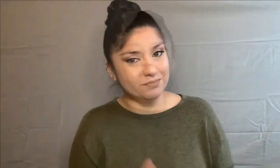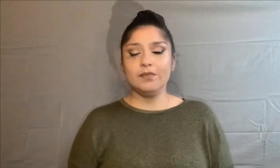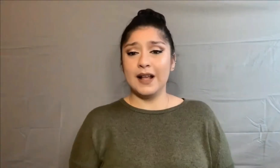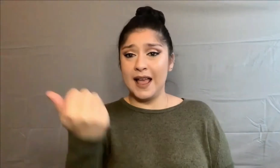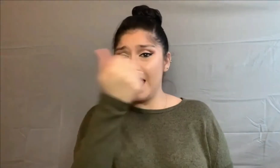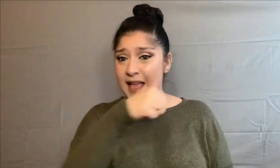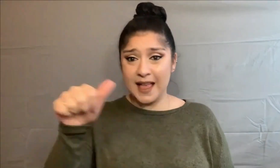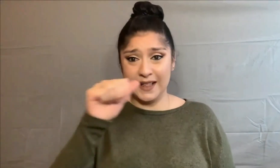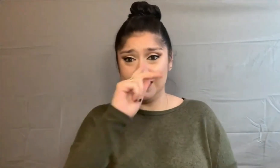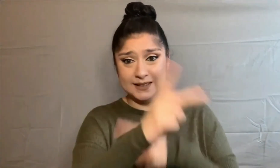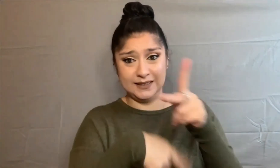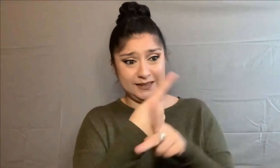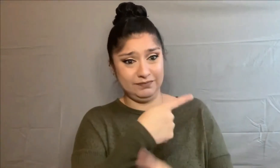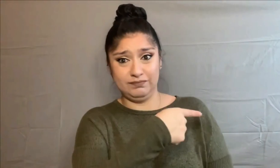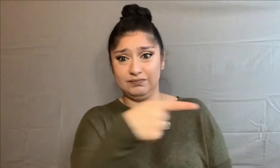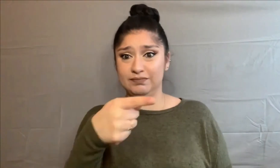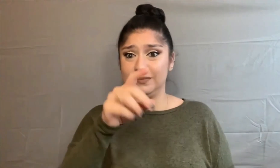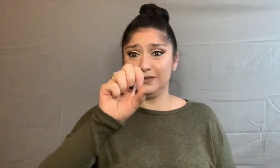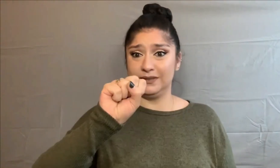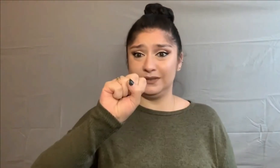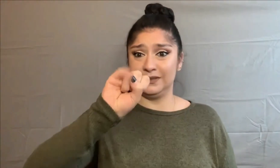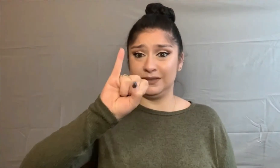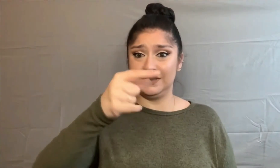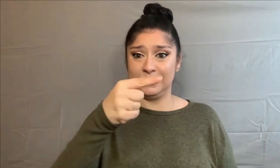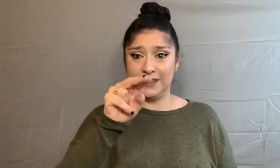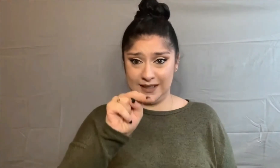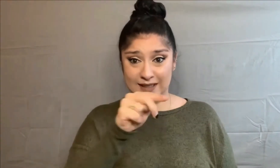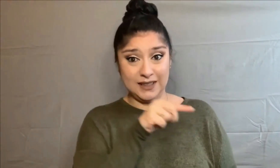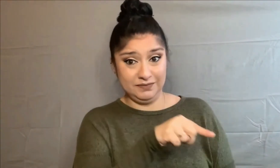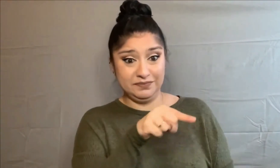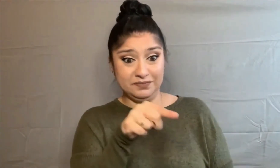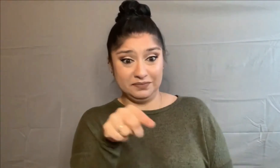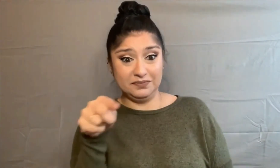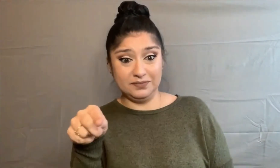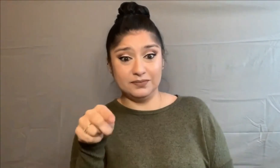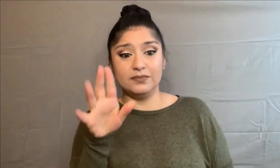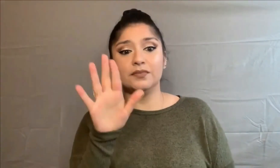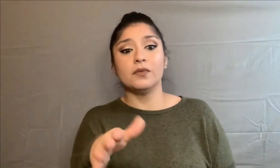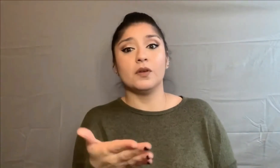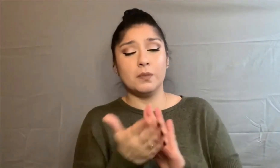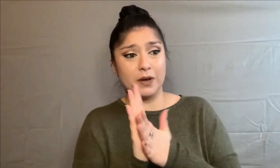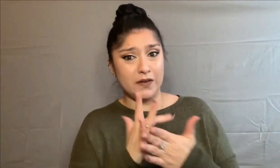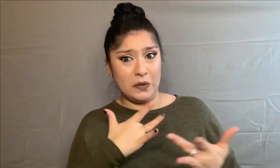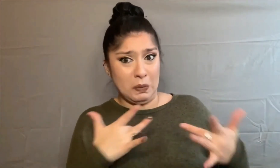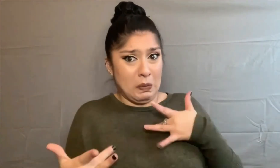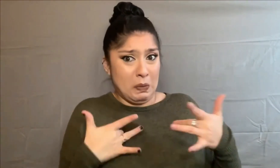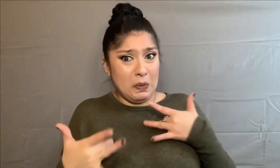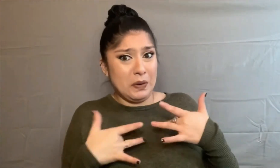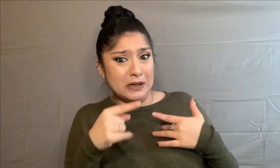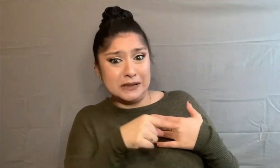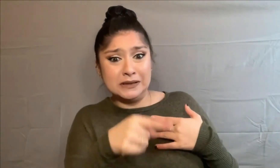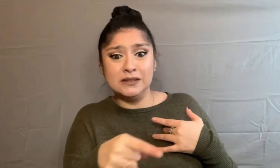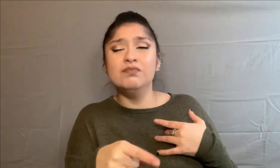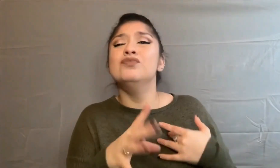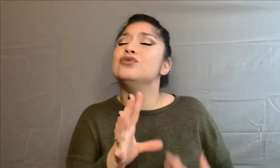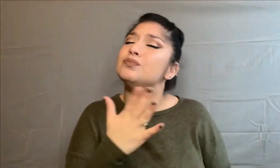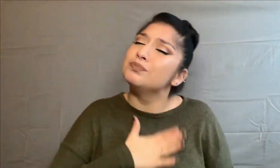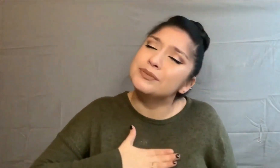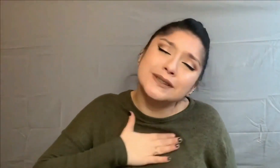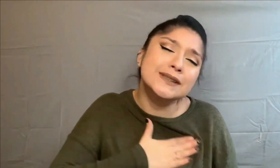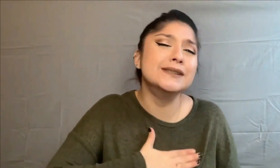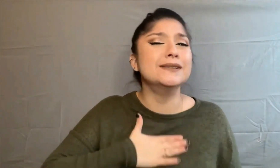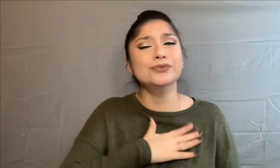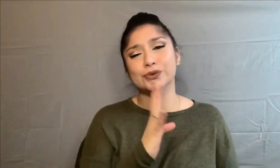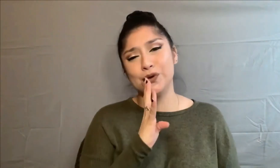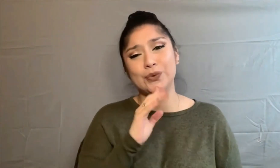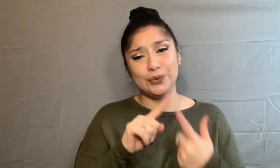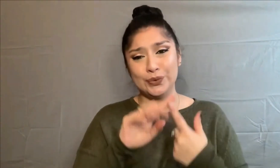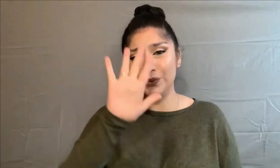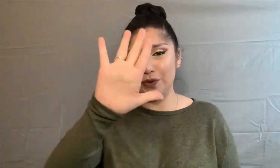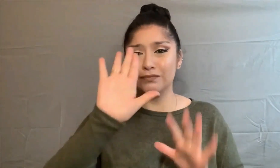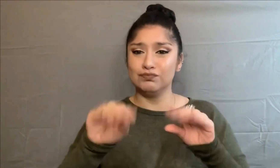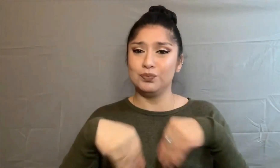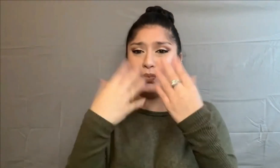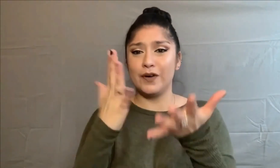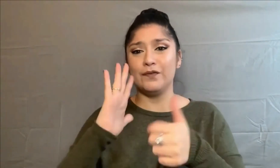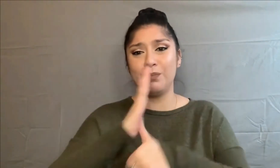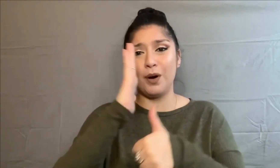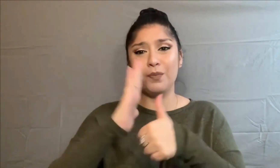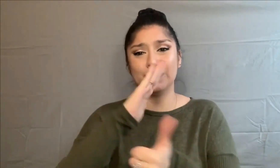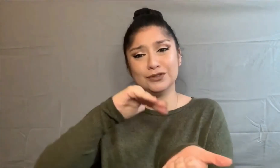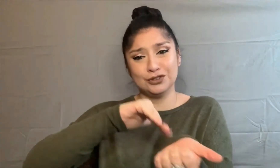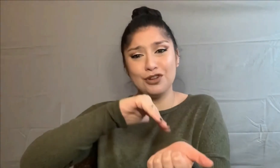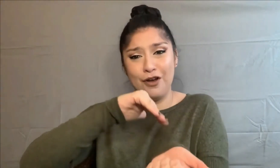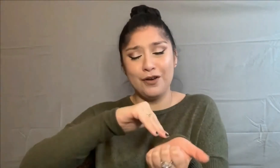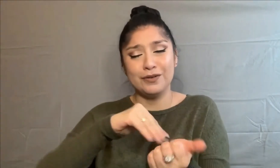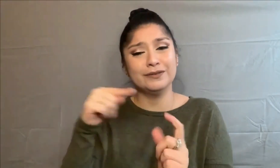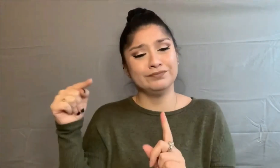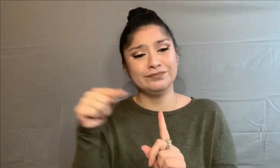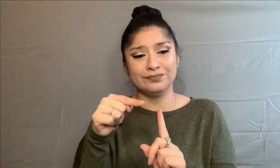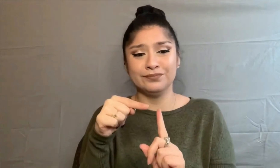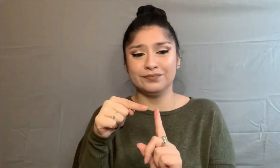Be sure to mention any signs or symptoms that concern you. Talking to your health care provider is likely to put your mind at ease.